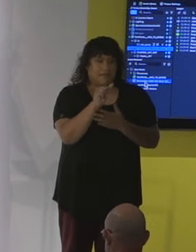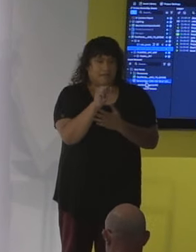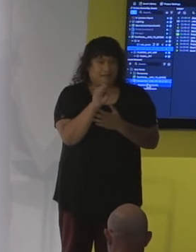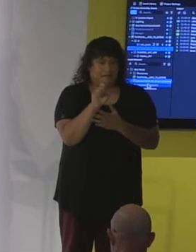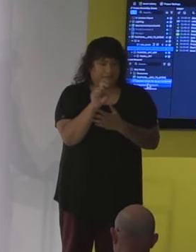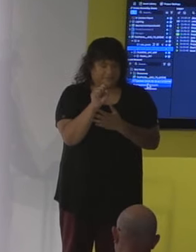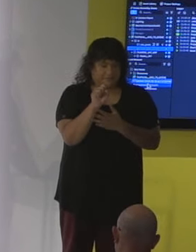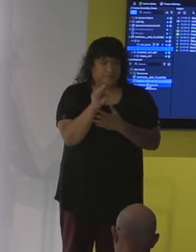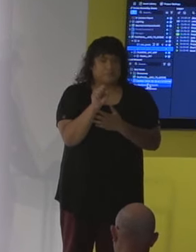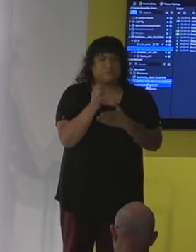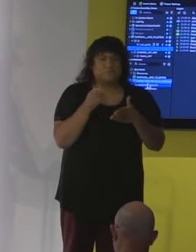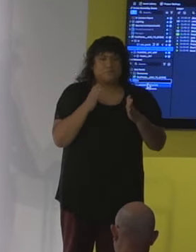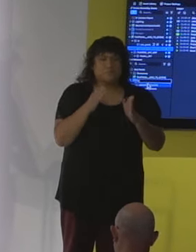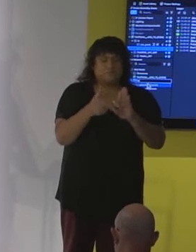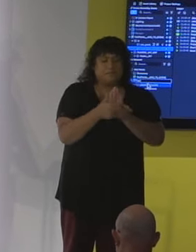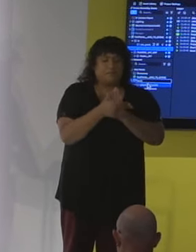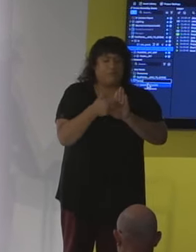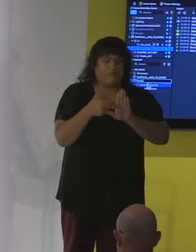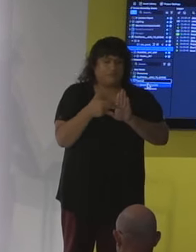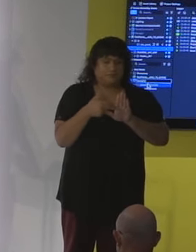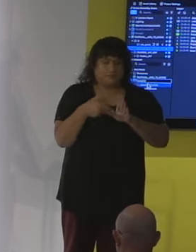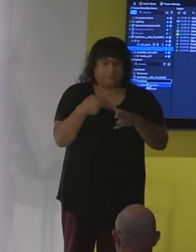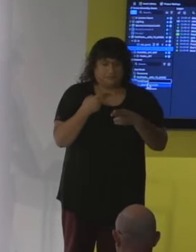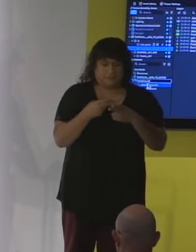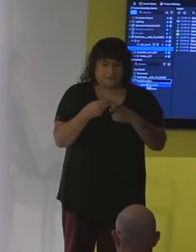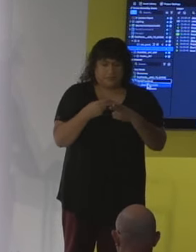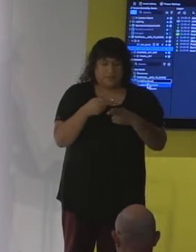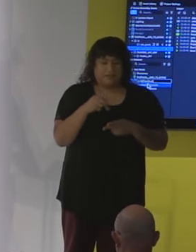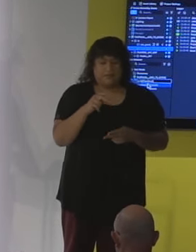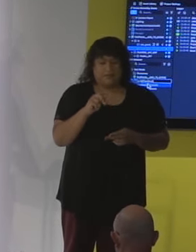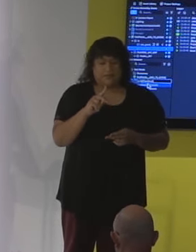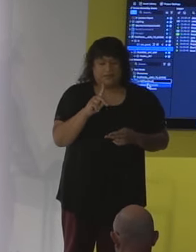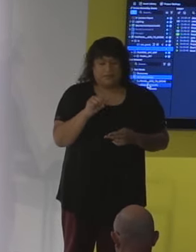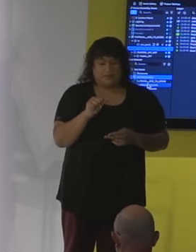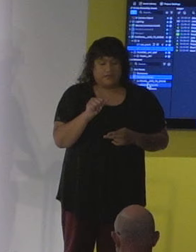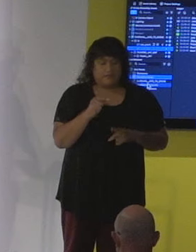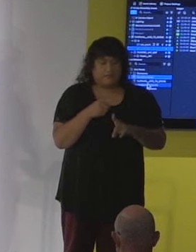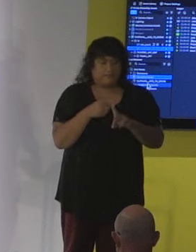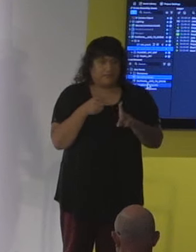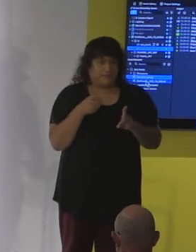Let's name this panda thumbnail. Okay, great.